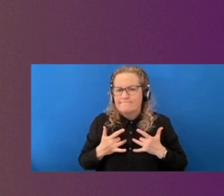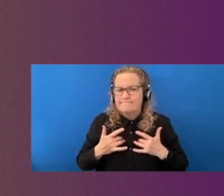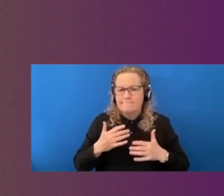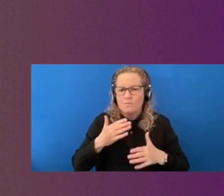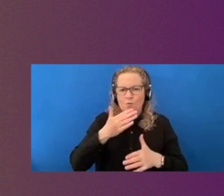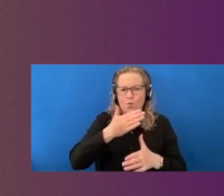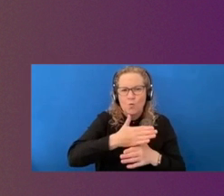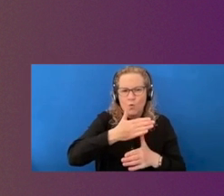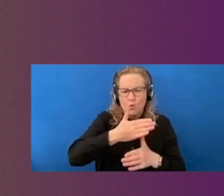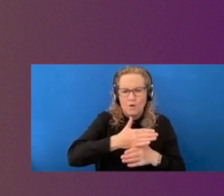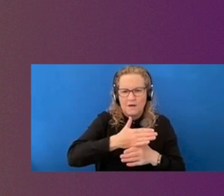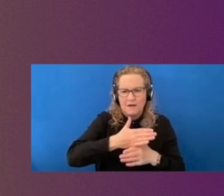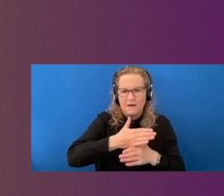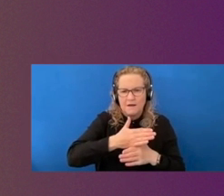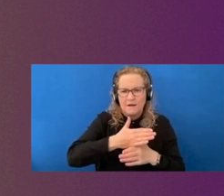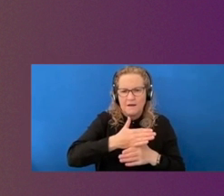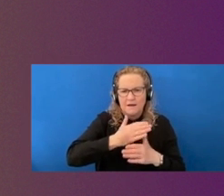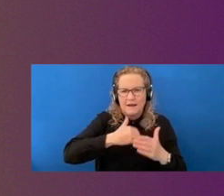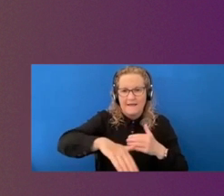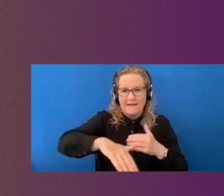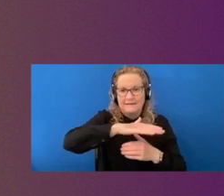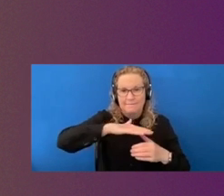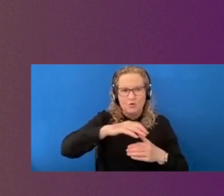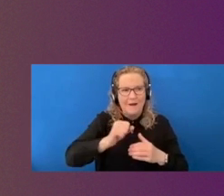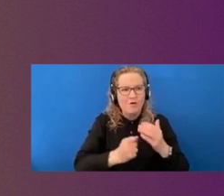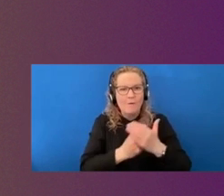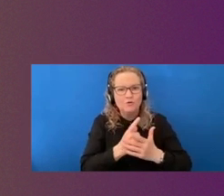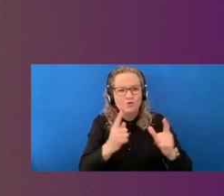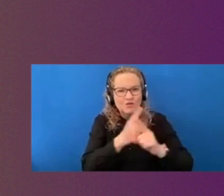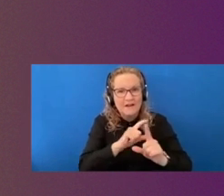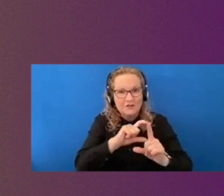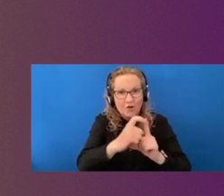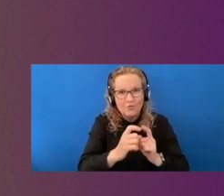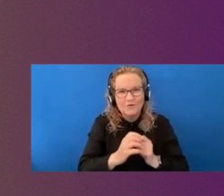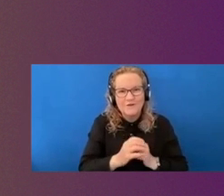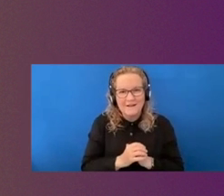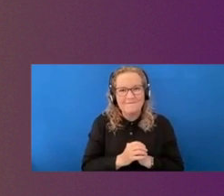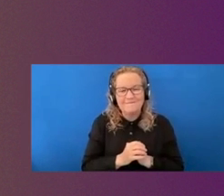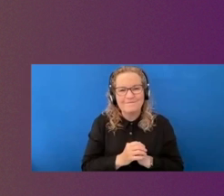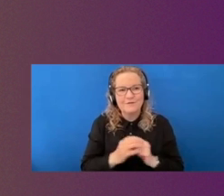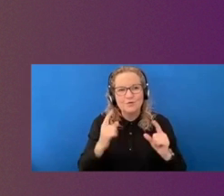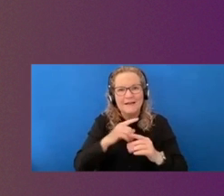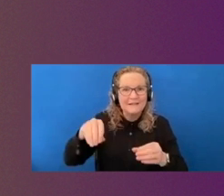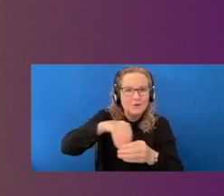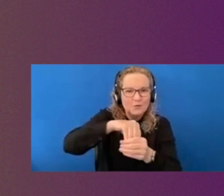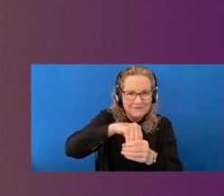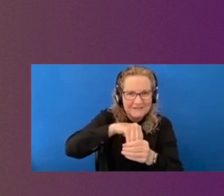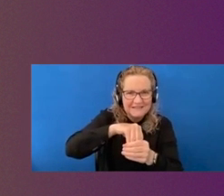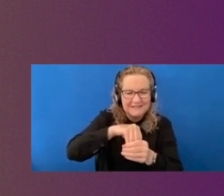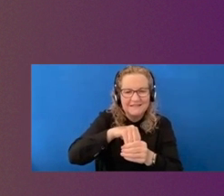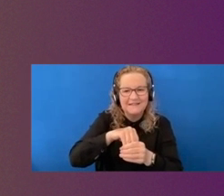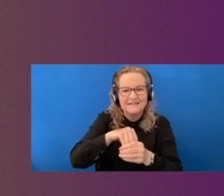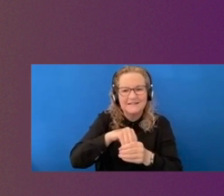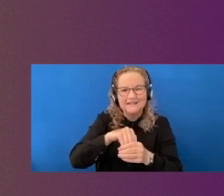the opportunity to uh change the culture and like the inclusivity of an organisation um yeah just to